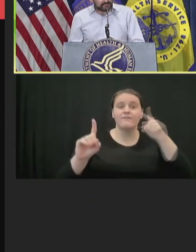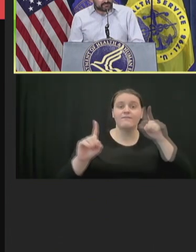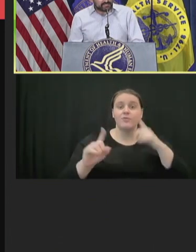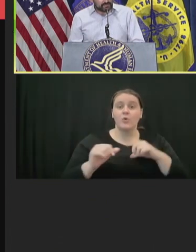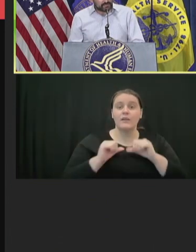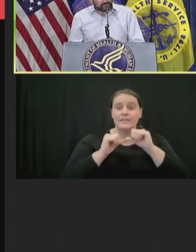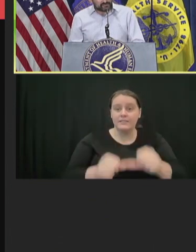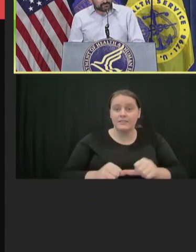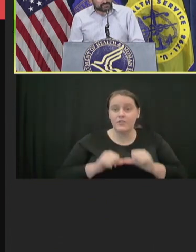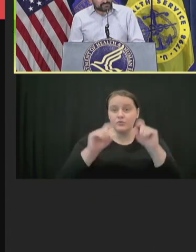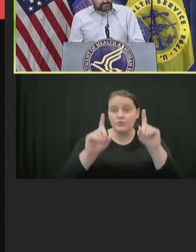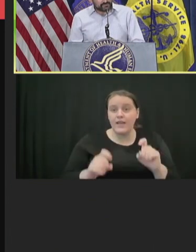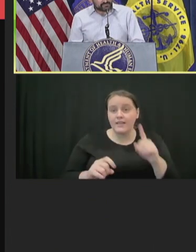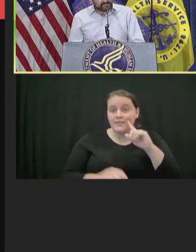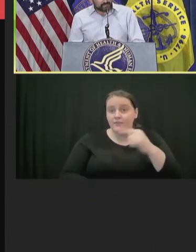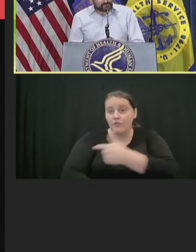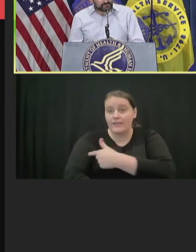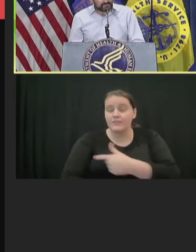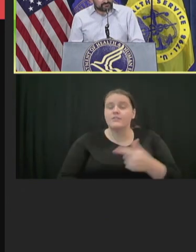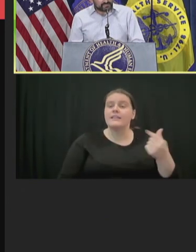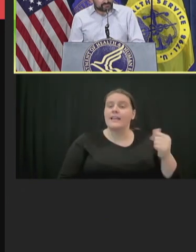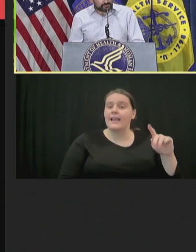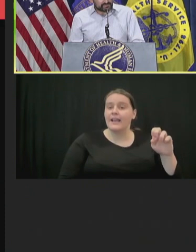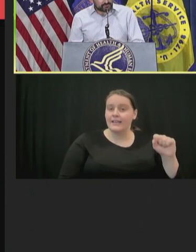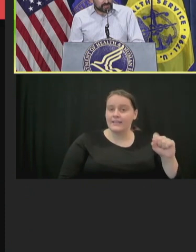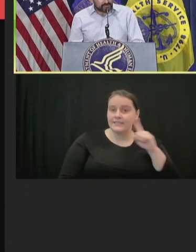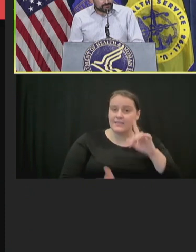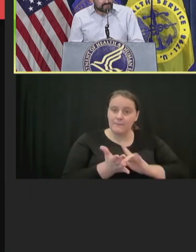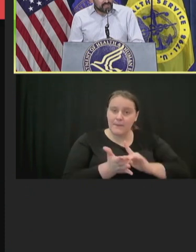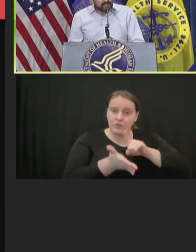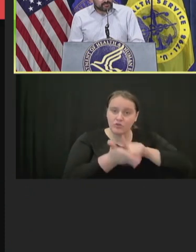gates Medical Research Institute is now pursuing a phase 3 trial. I'll show you